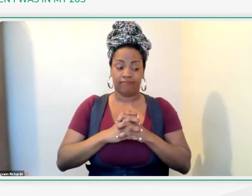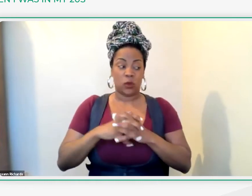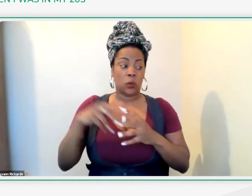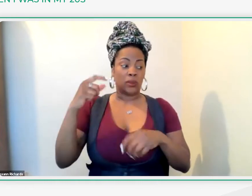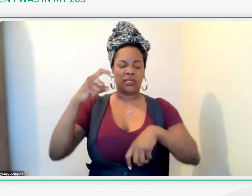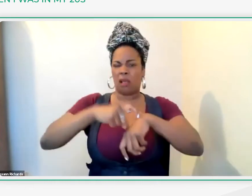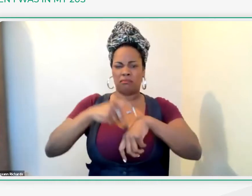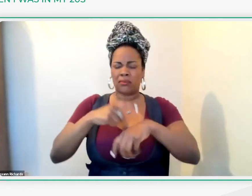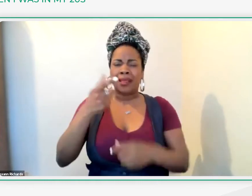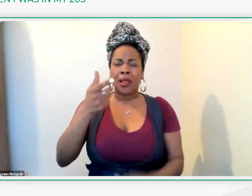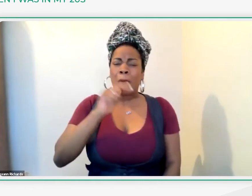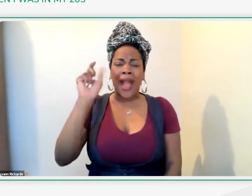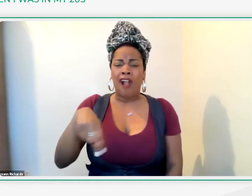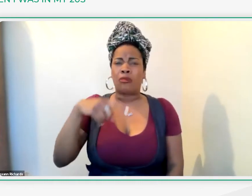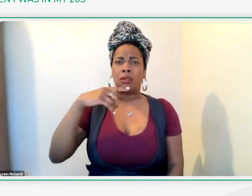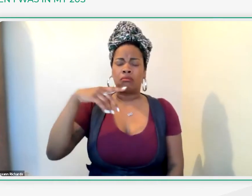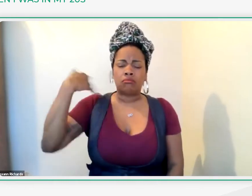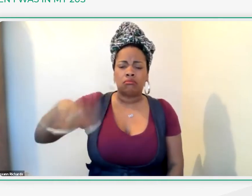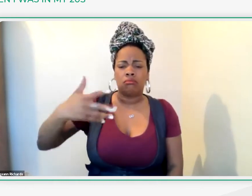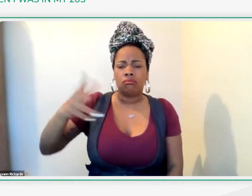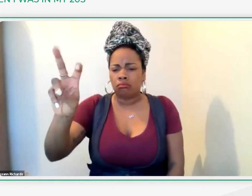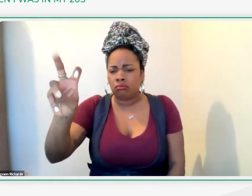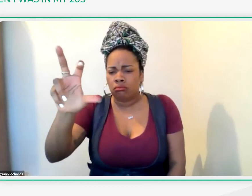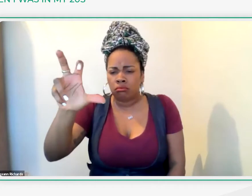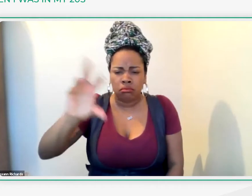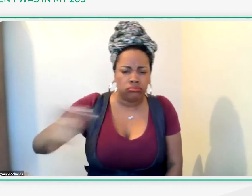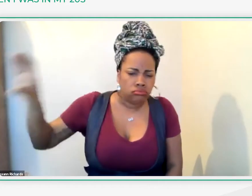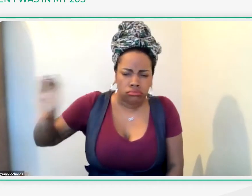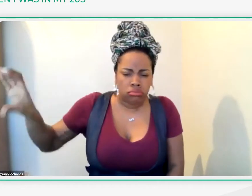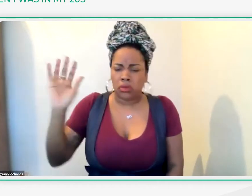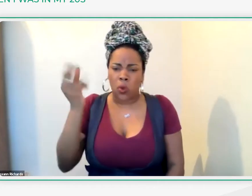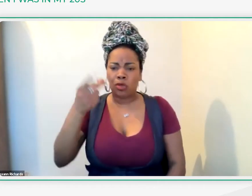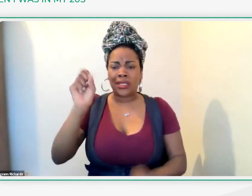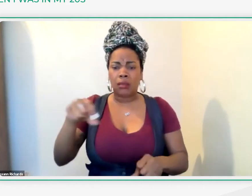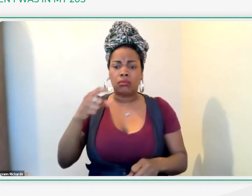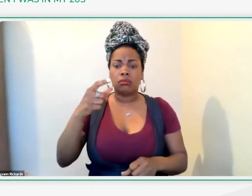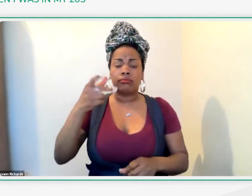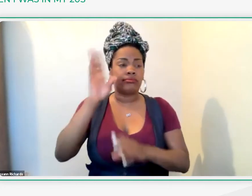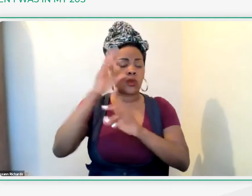So now we've been in COVID-19 for about a year.